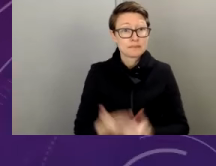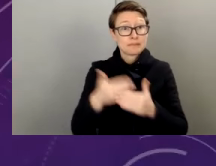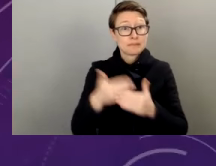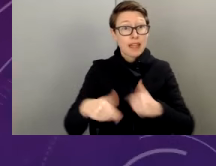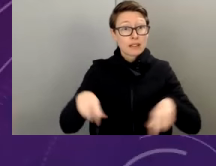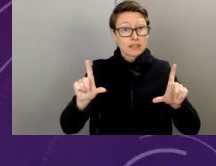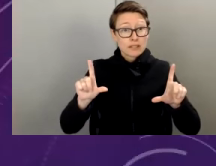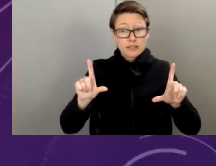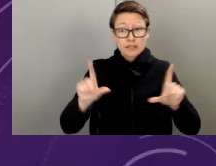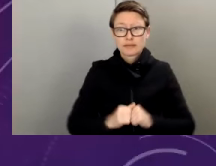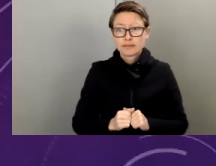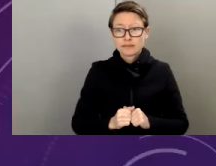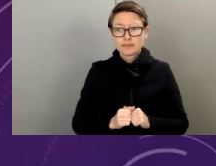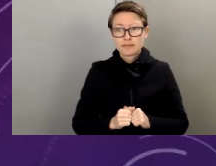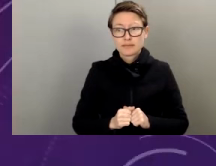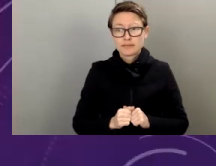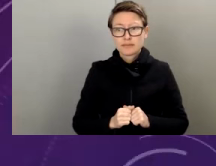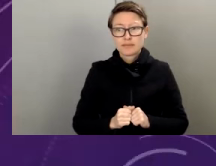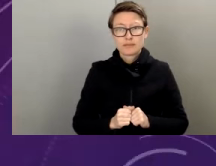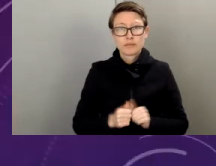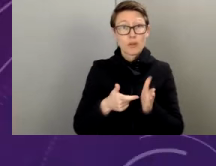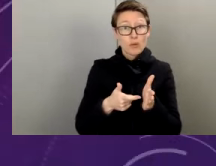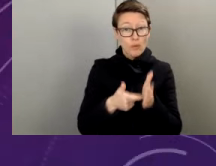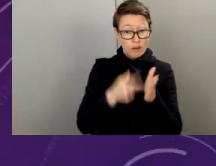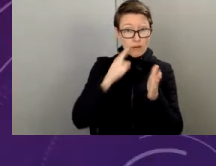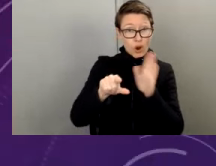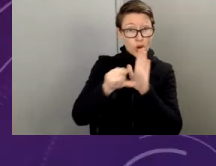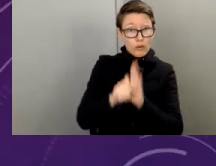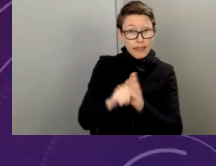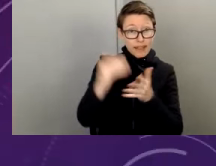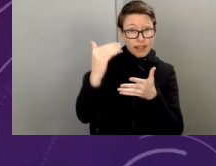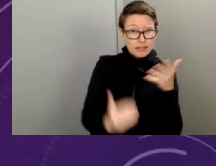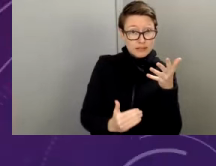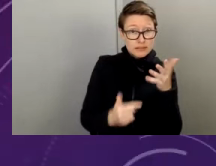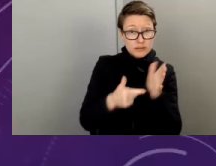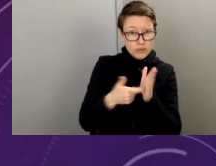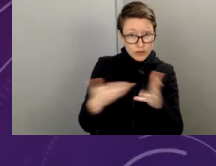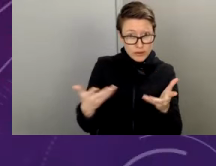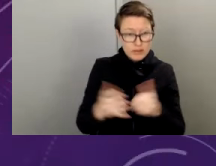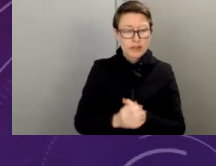So requirements for your grade roster. So we do need